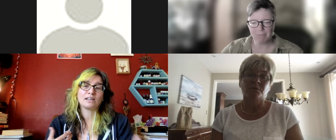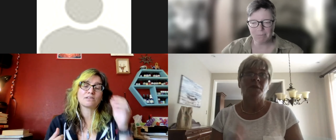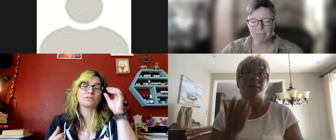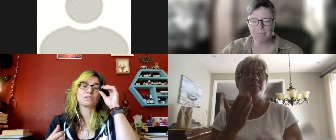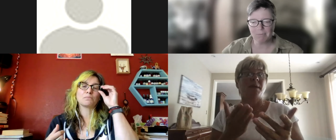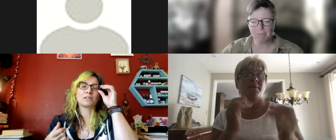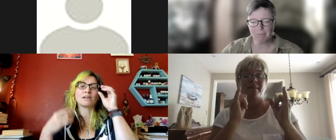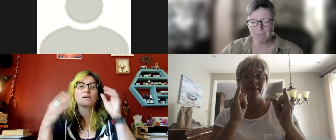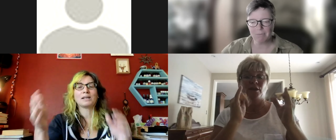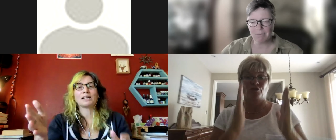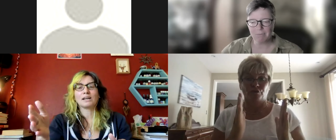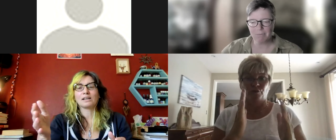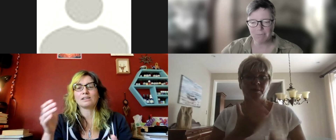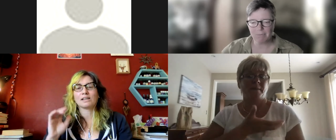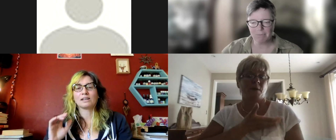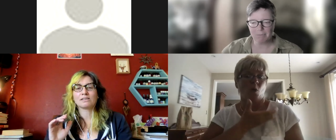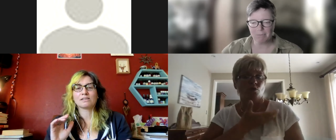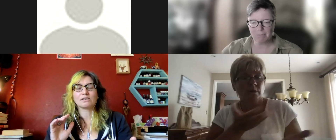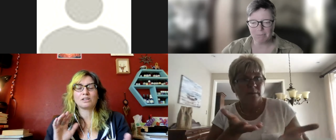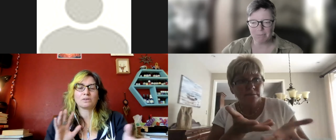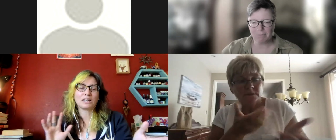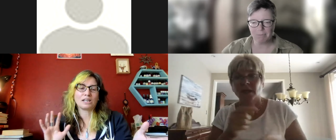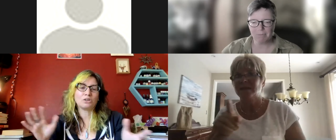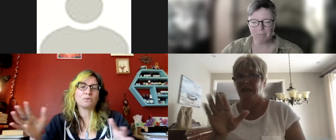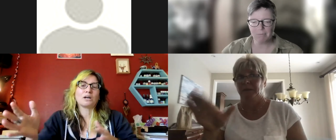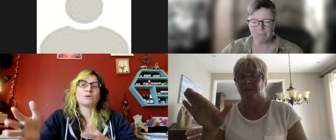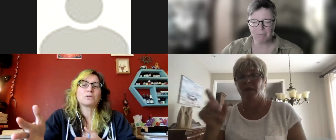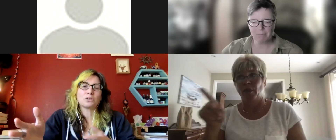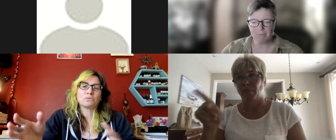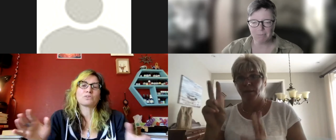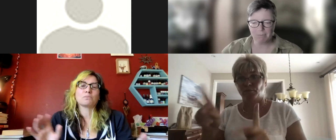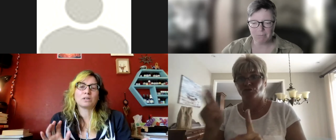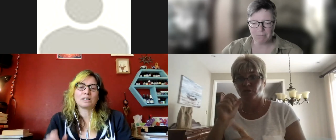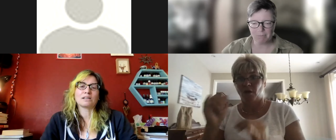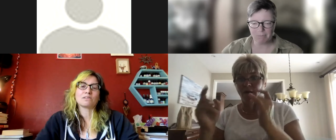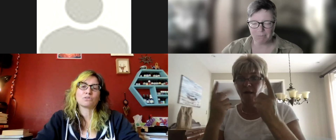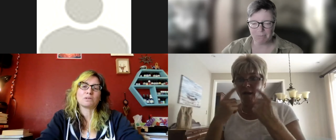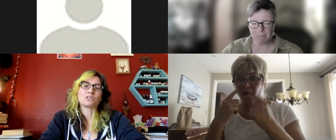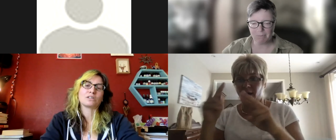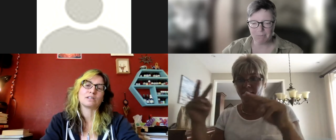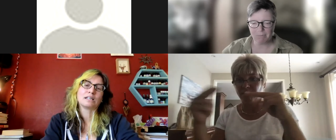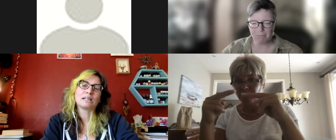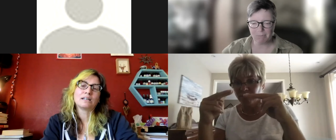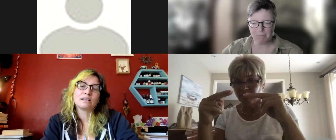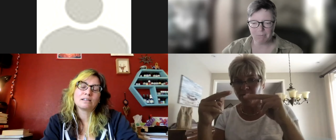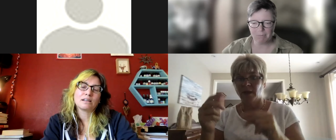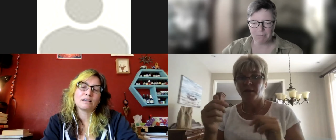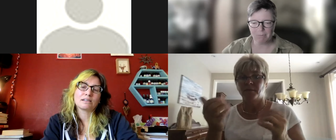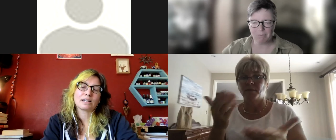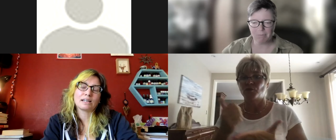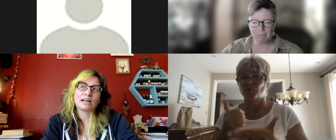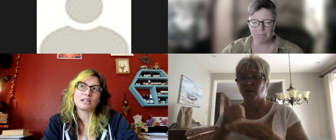Someone is not making eye contact, can you help coach someone in that situation to guide